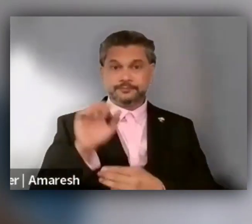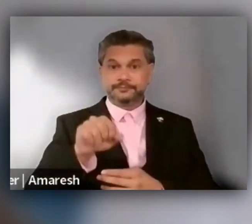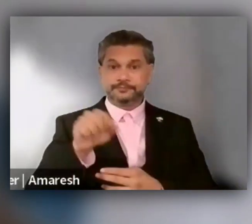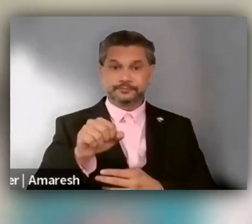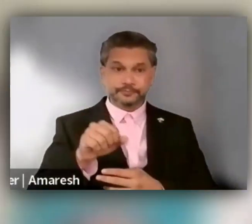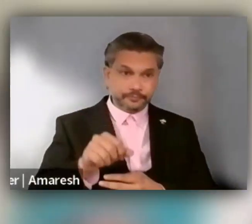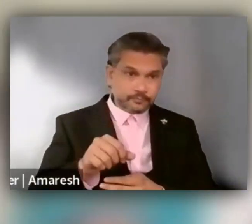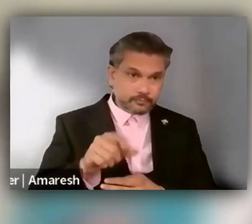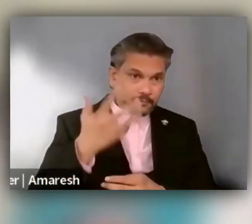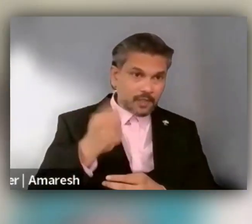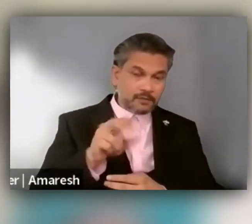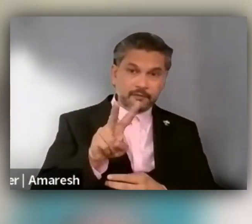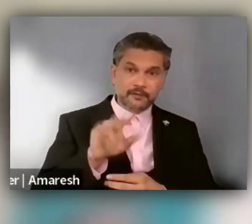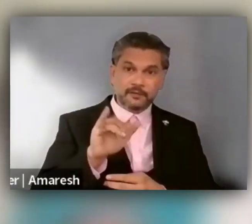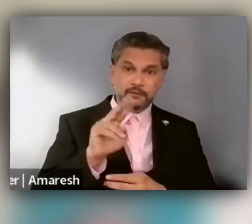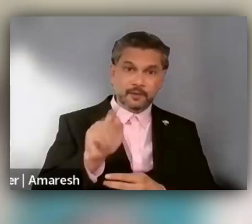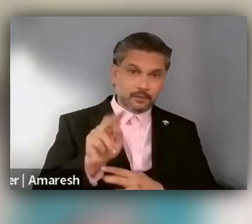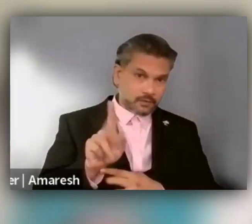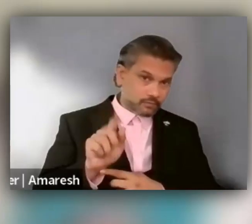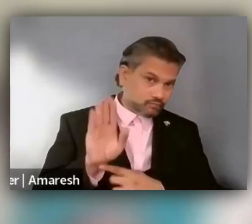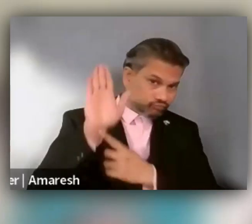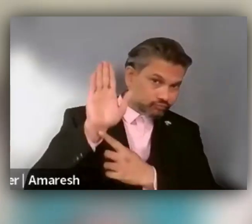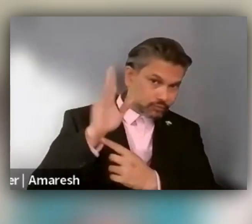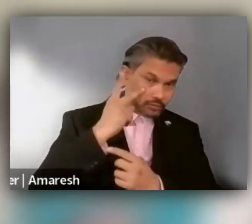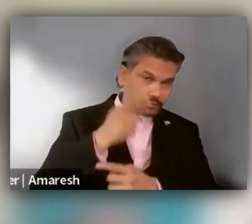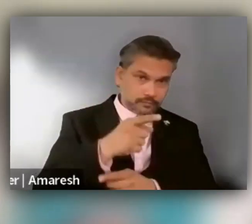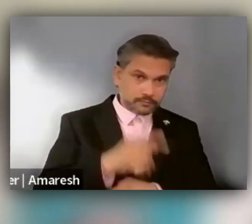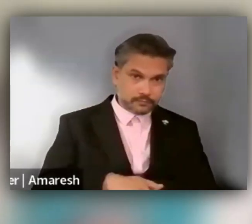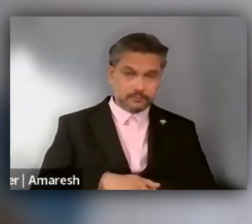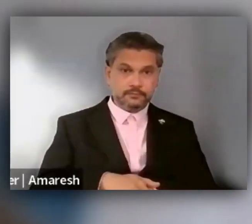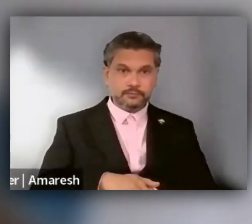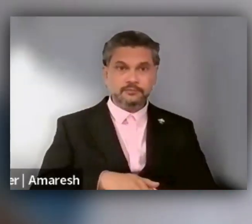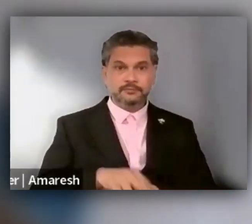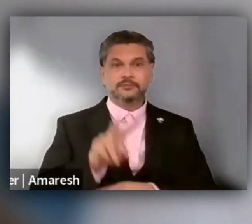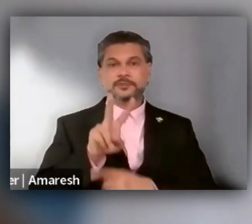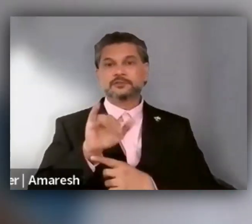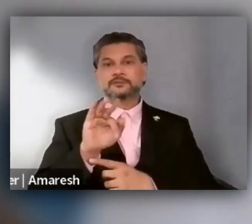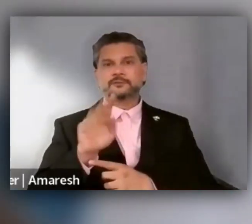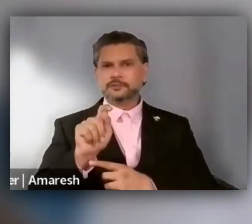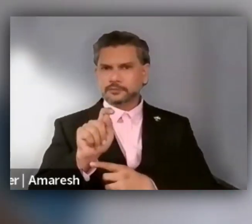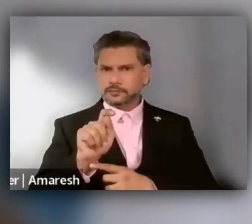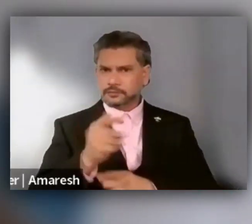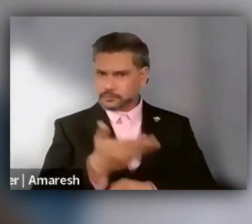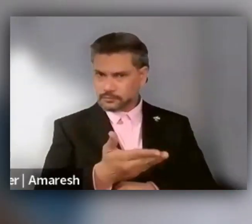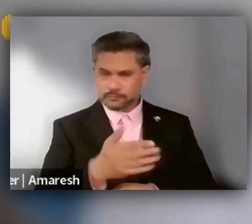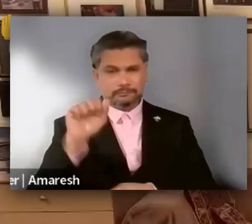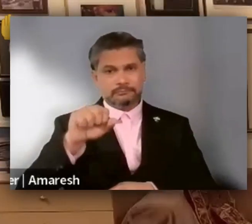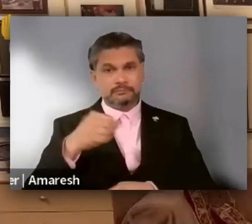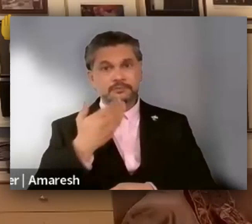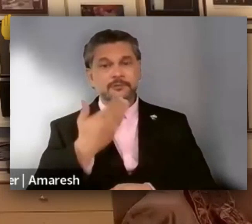And also Giacomo, Vint has his hand up. Oh, sorry, I cannot see you. Vint? Yes, thank you.